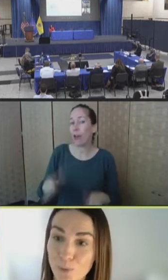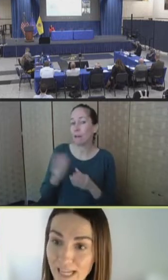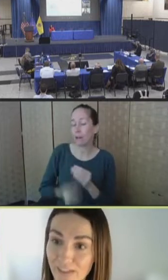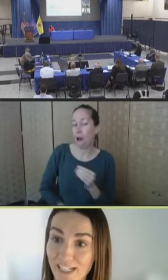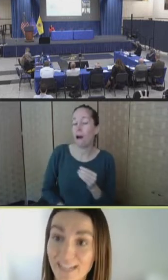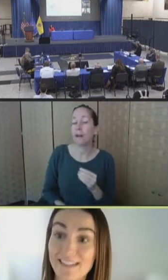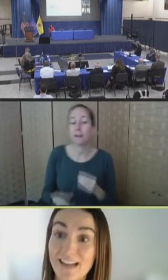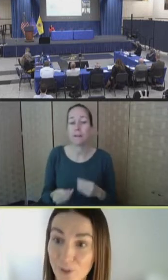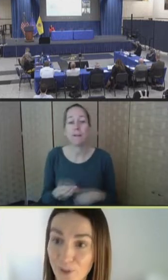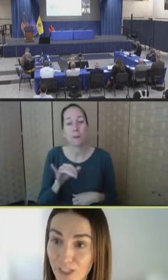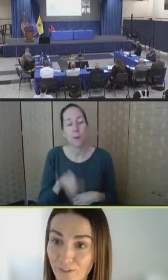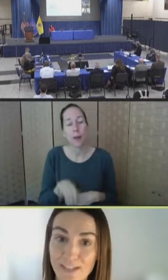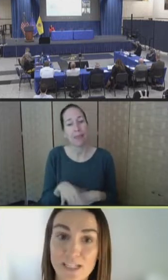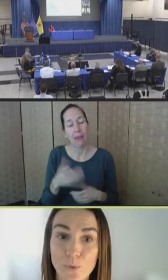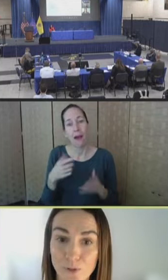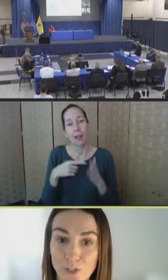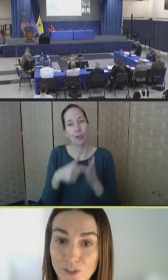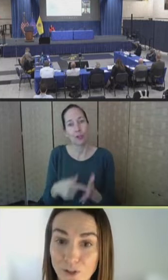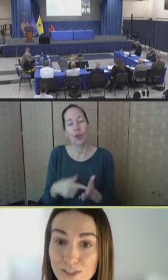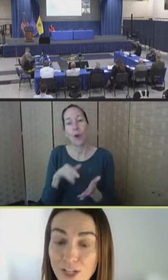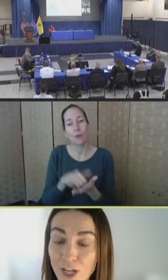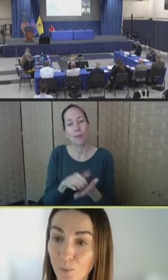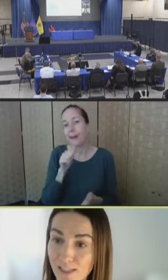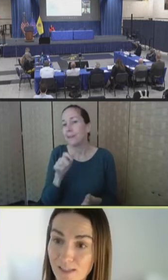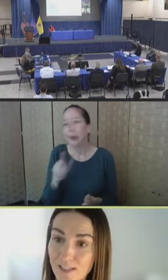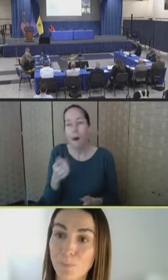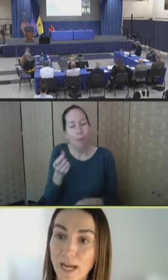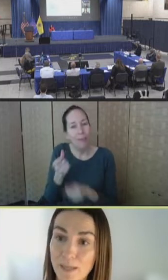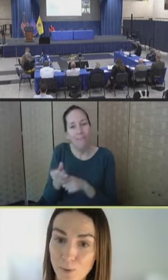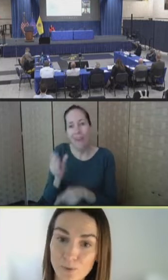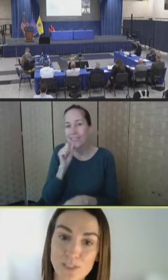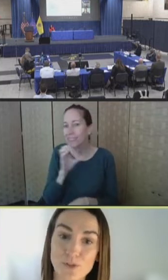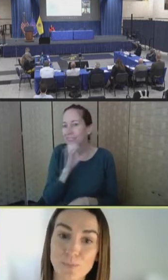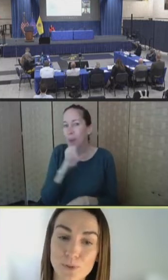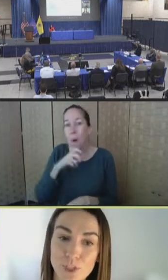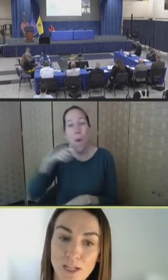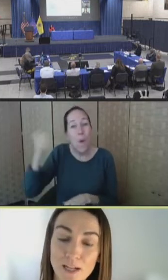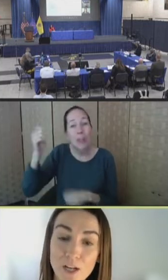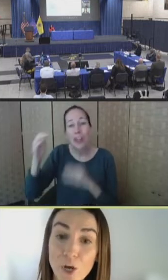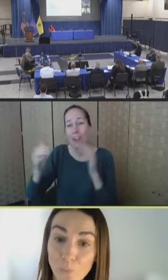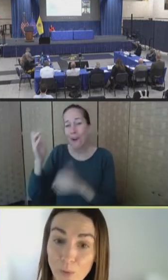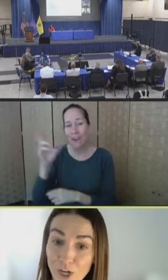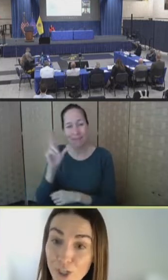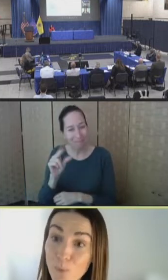mortality is not only affecting older adults. We see this bimodal distribution where, you know,